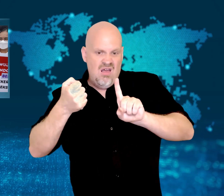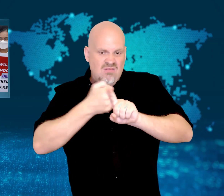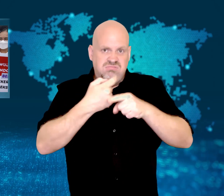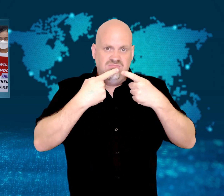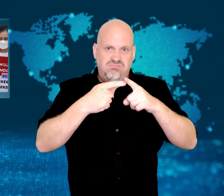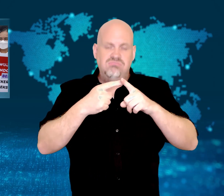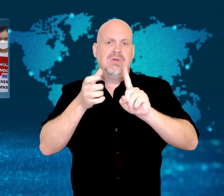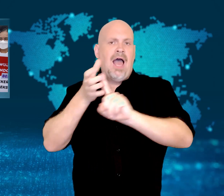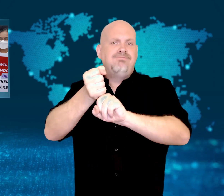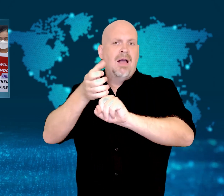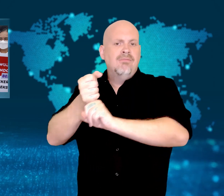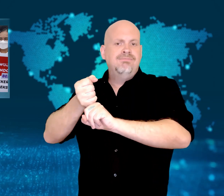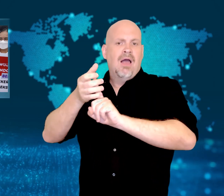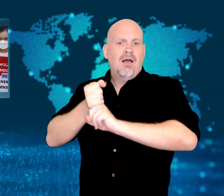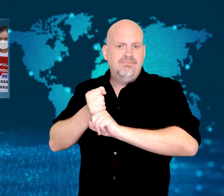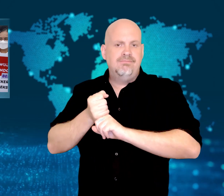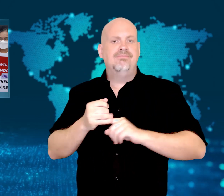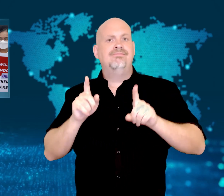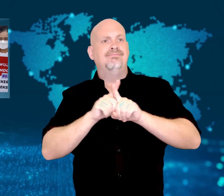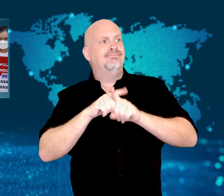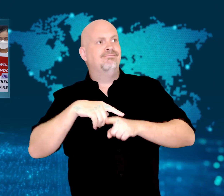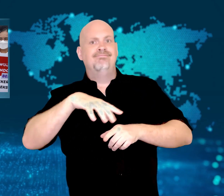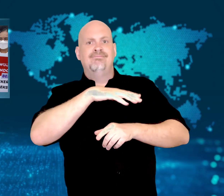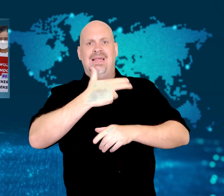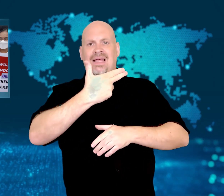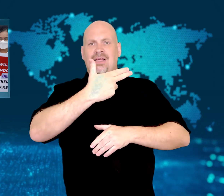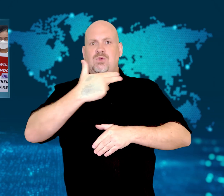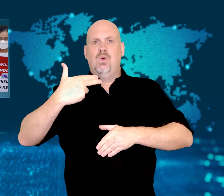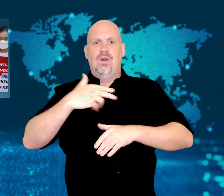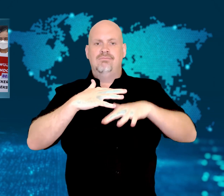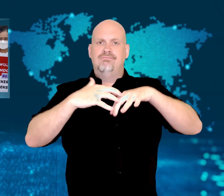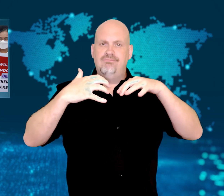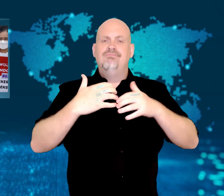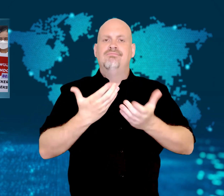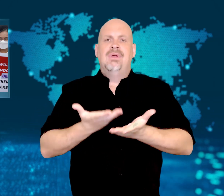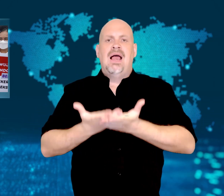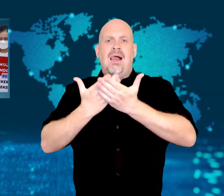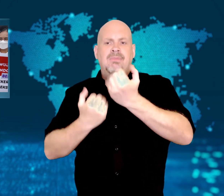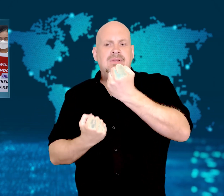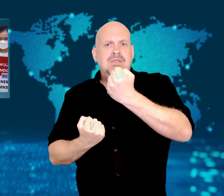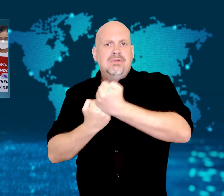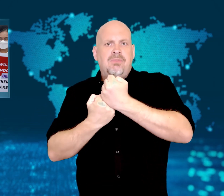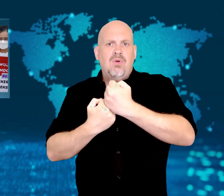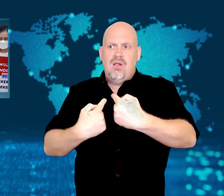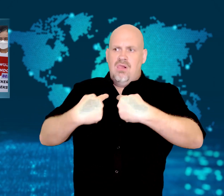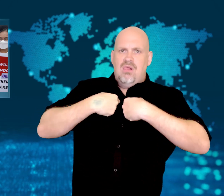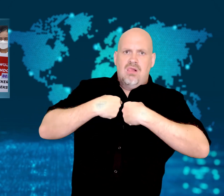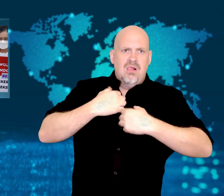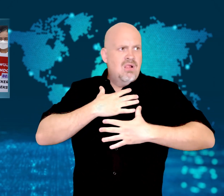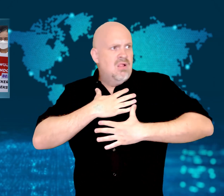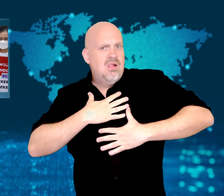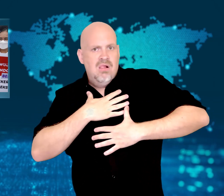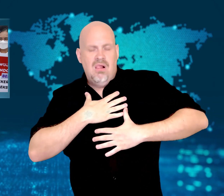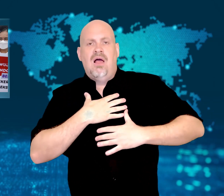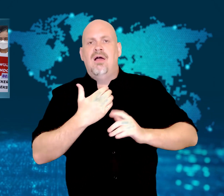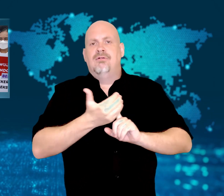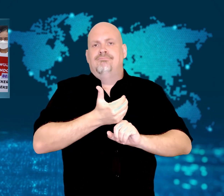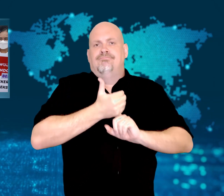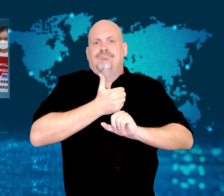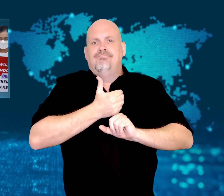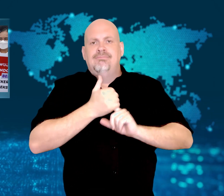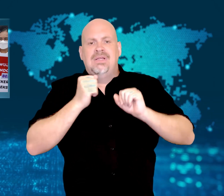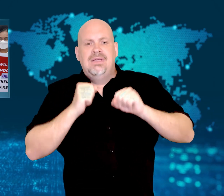The law provides financial compensation for victims